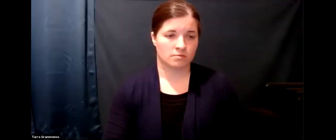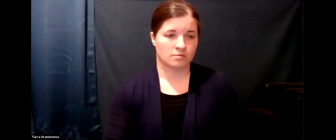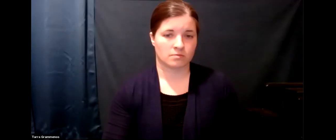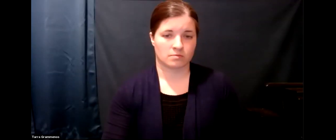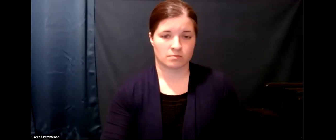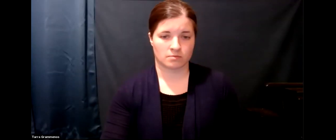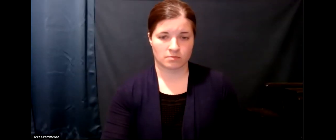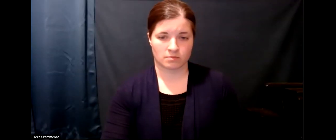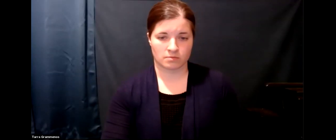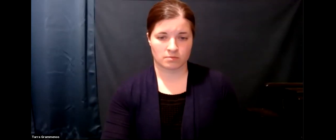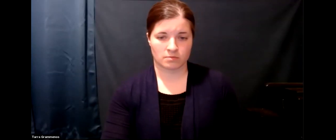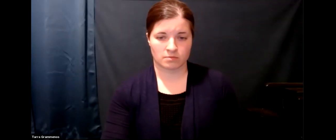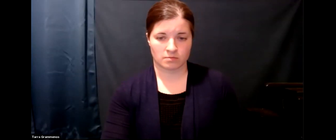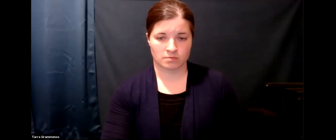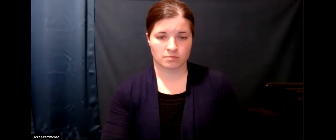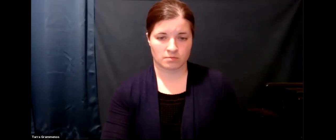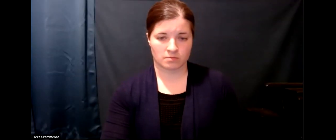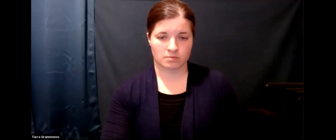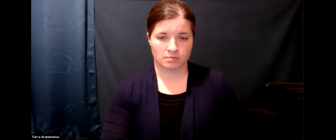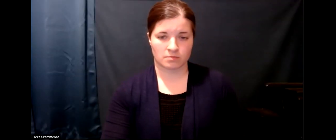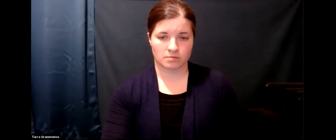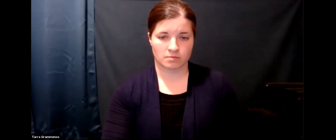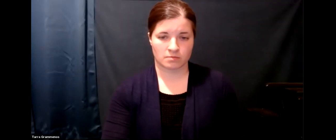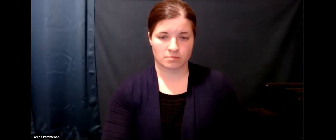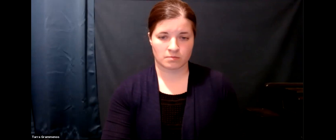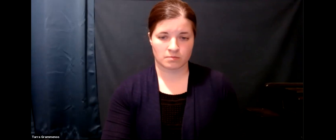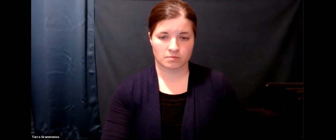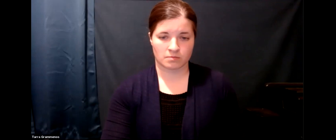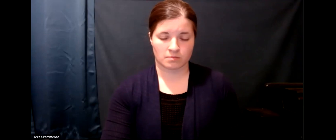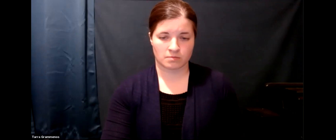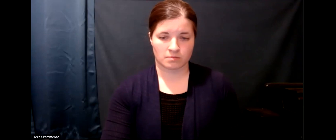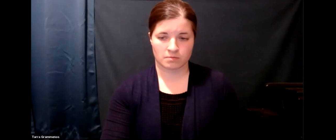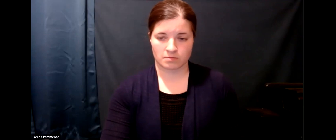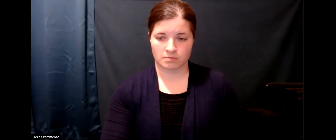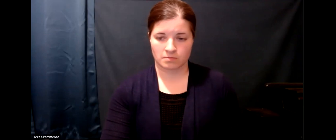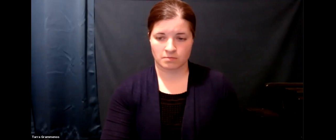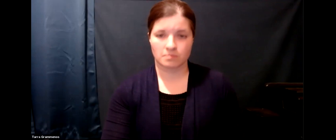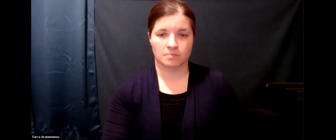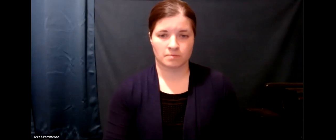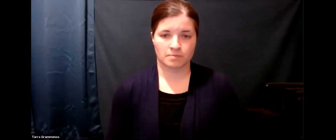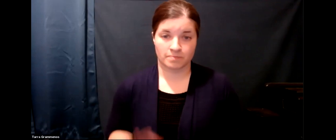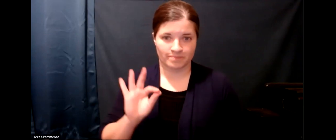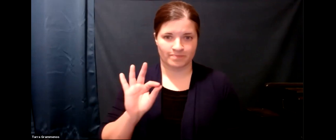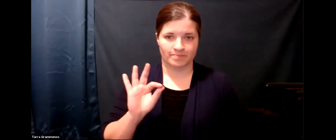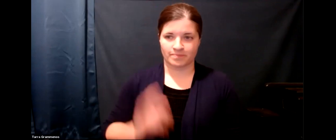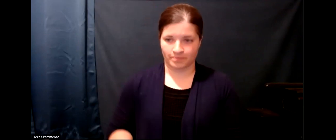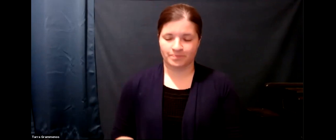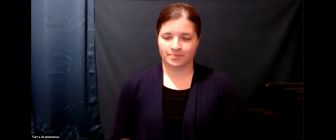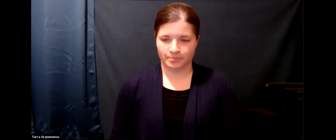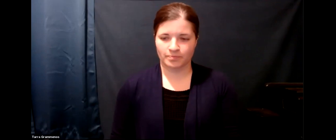Michael Wall: Thank you.